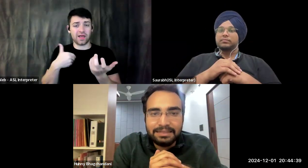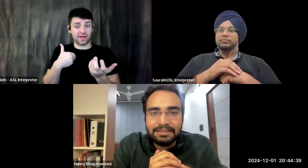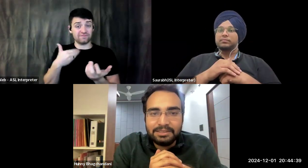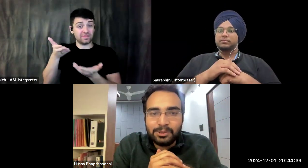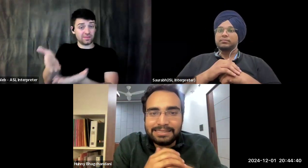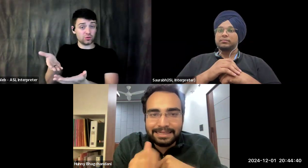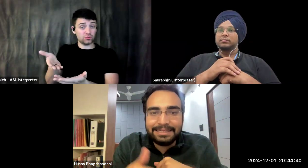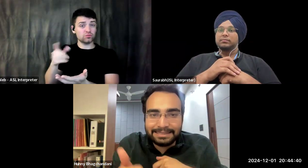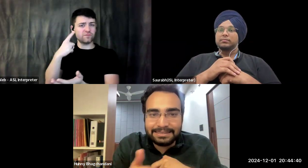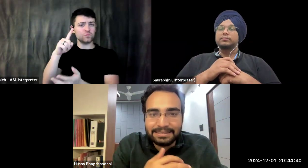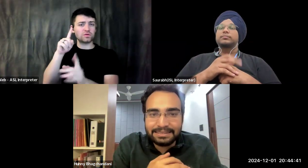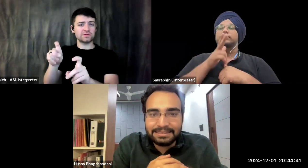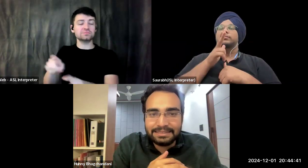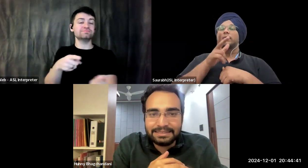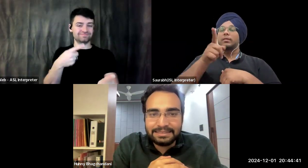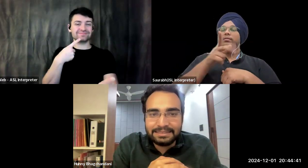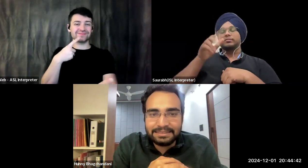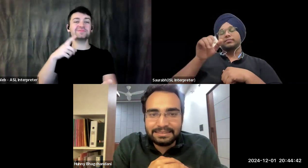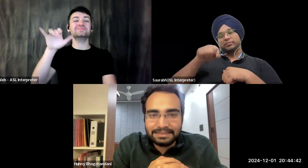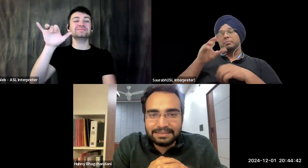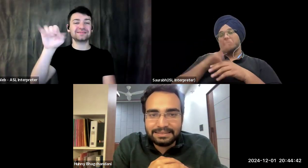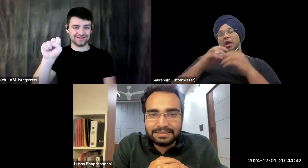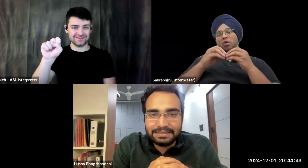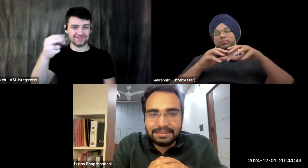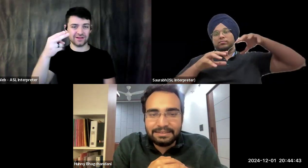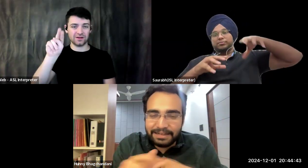Yeah, so I said yes.